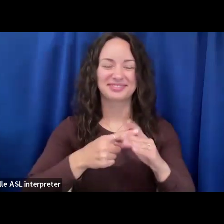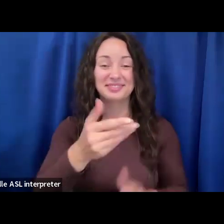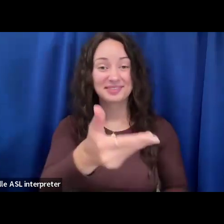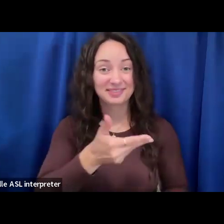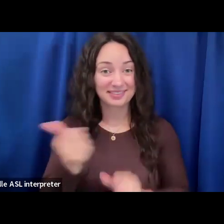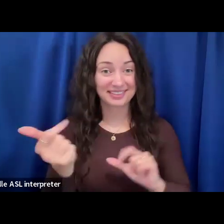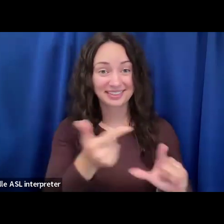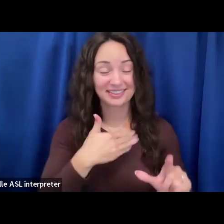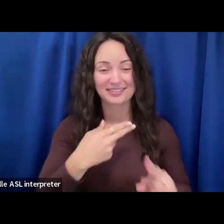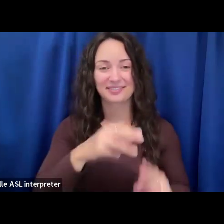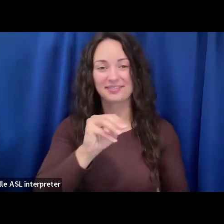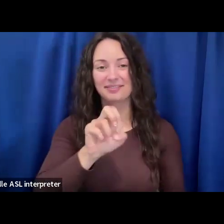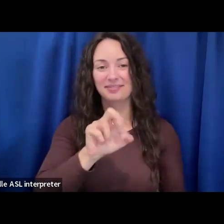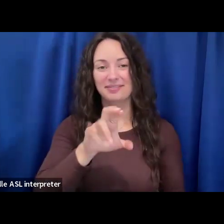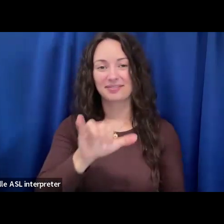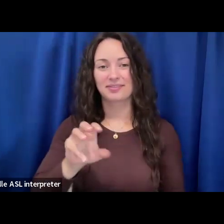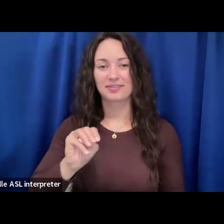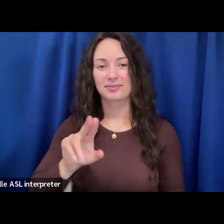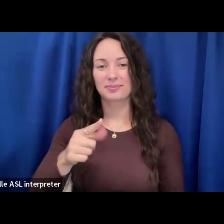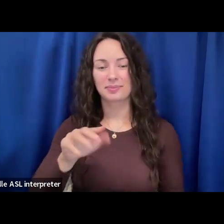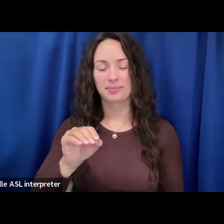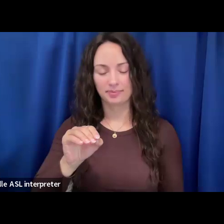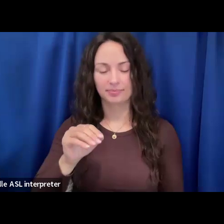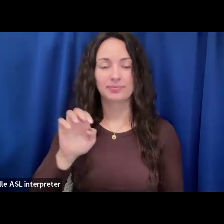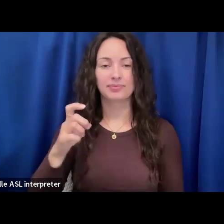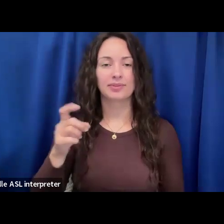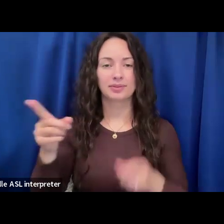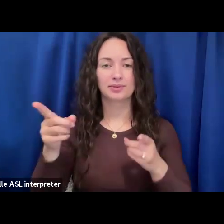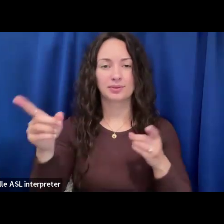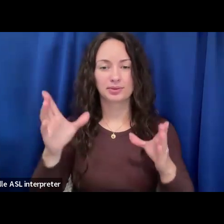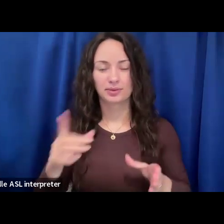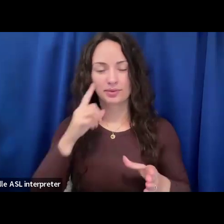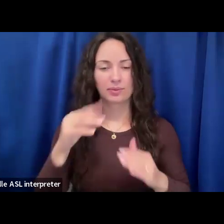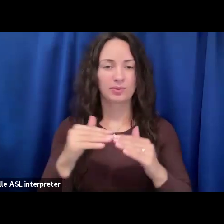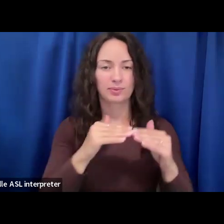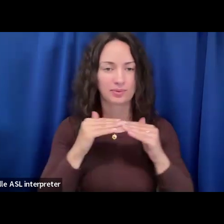Mugo, I am the executive director at the quality education for minorities network. We are one of